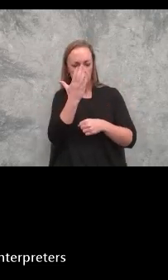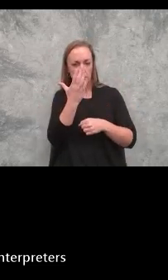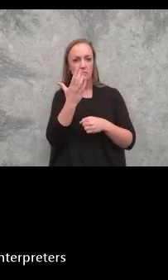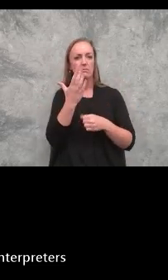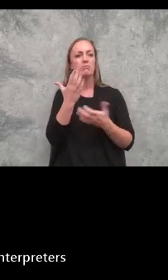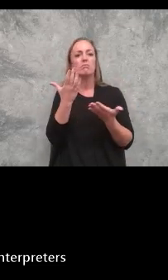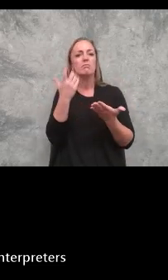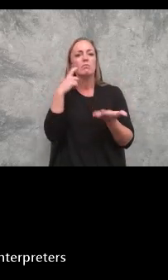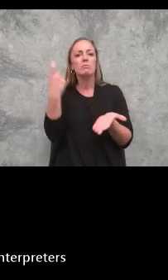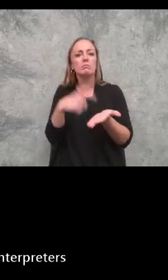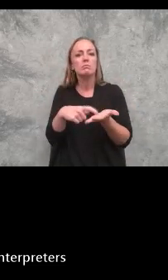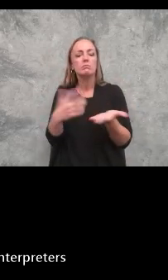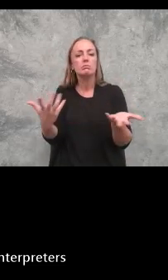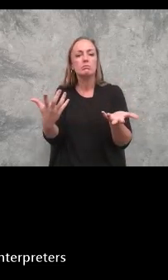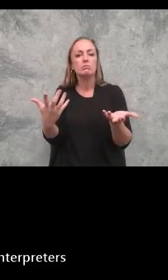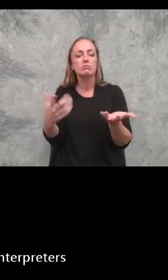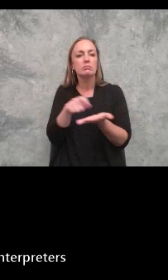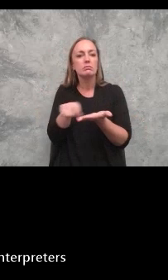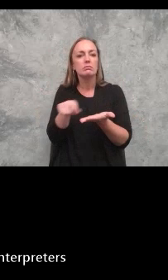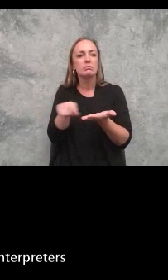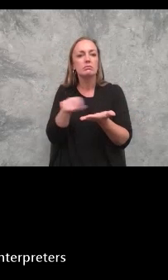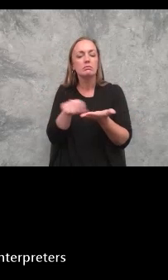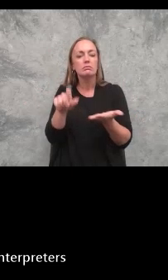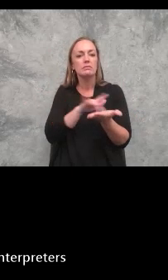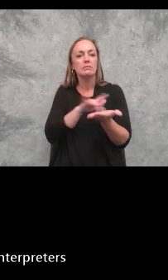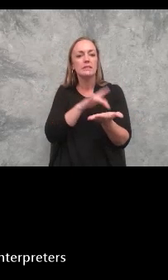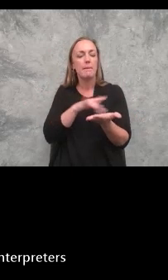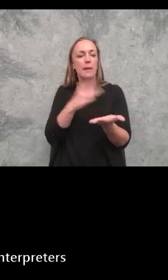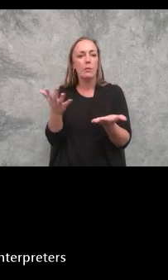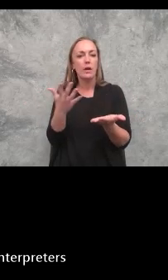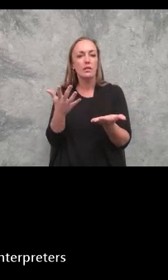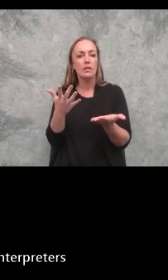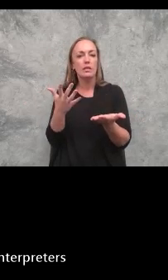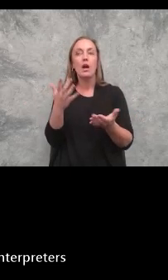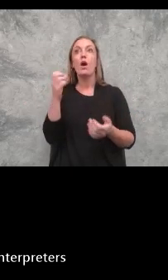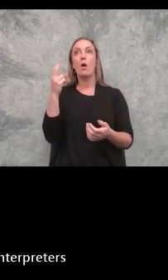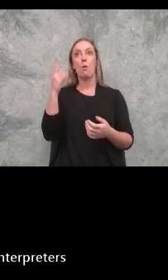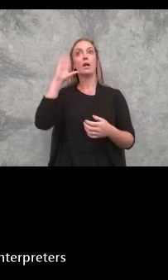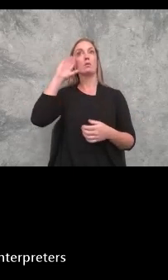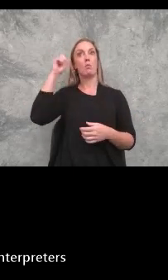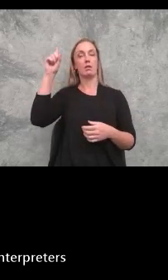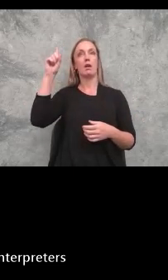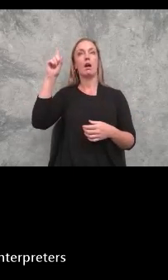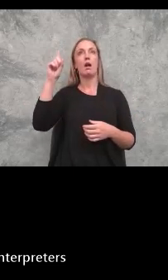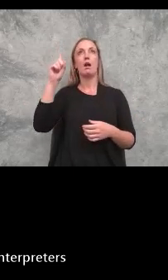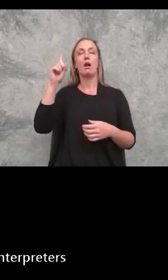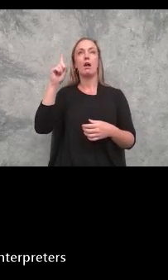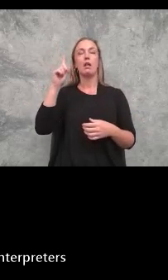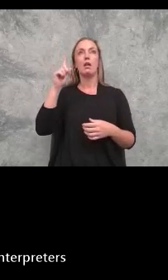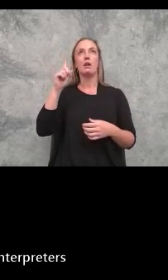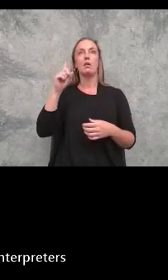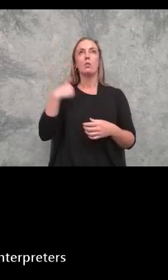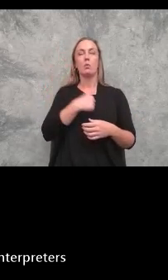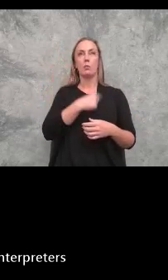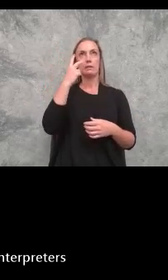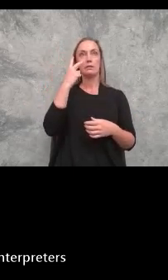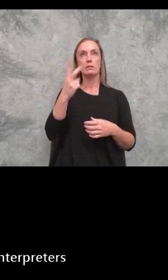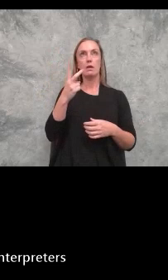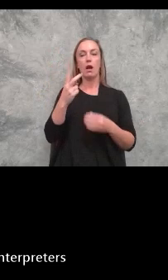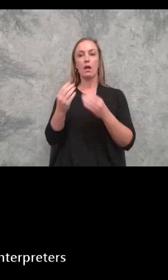that you made to record on your tablets?” “Oh I know one. Um we saw that the plant cell